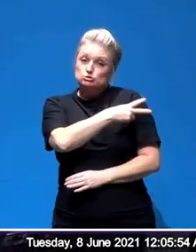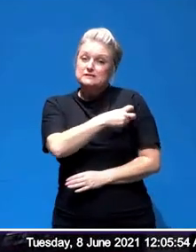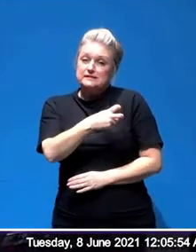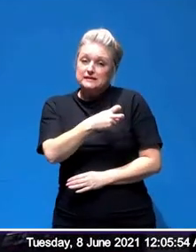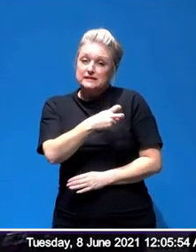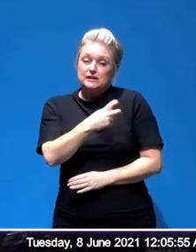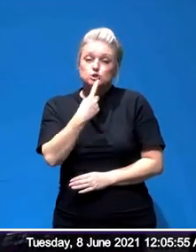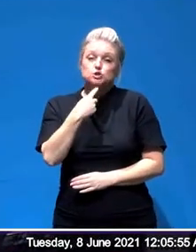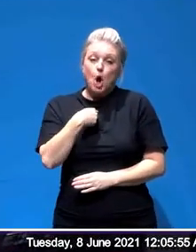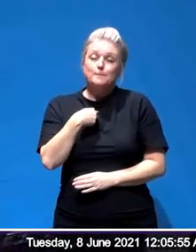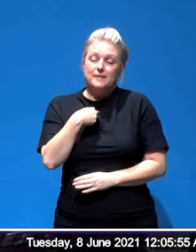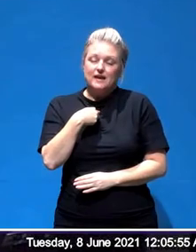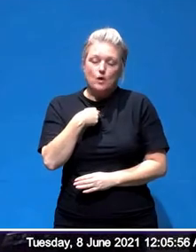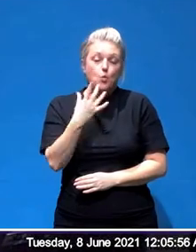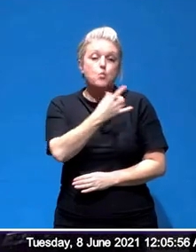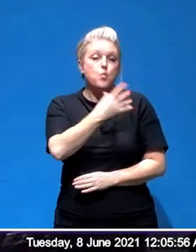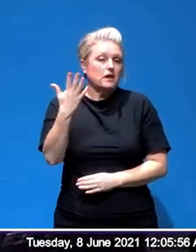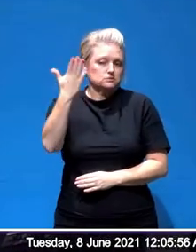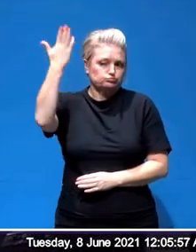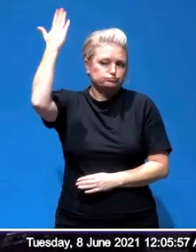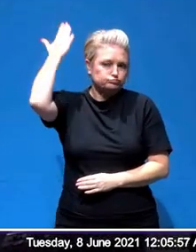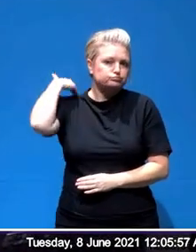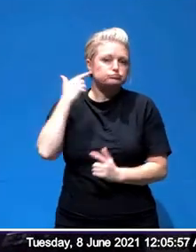the night of this, one of the security guards came back and asked how Daniel